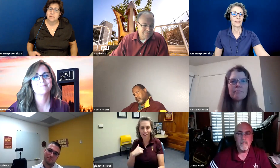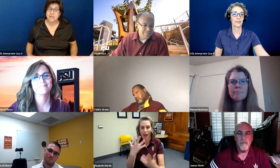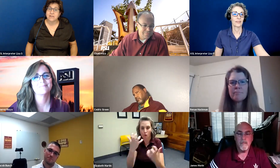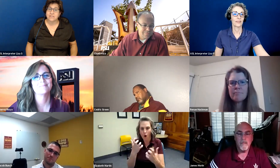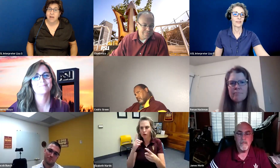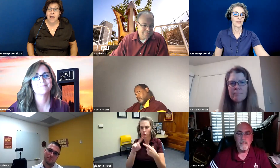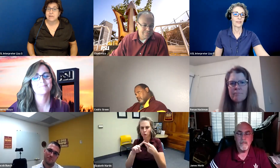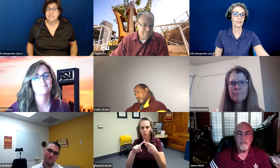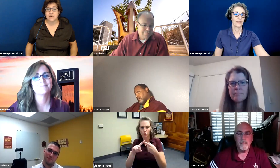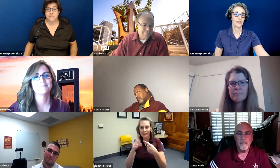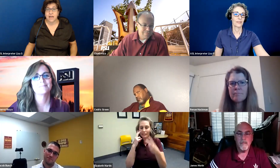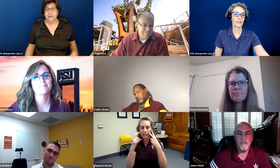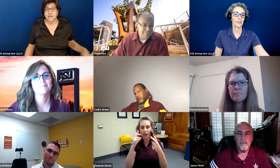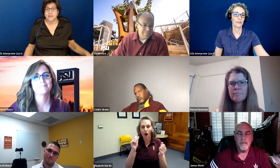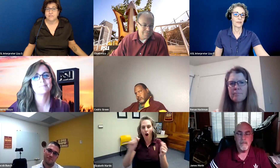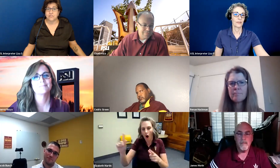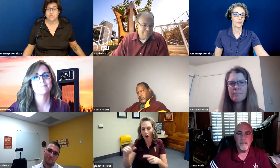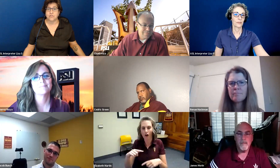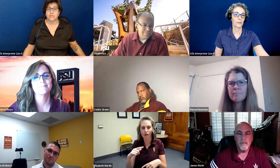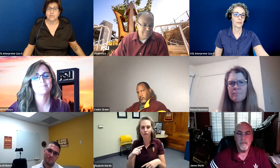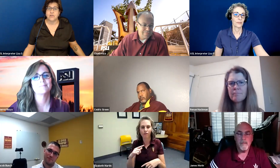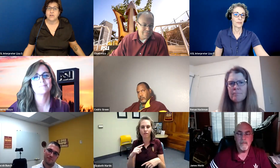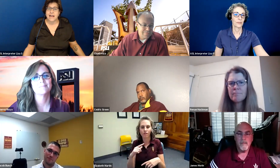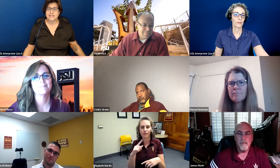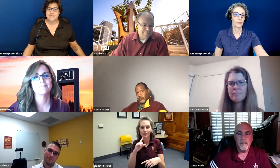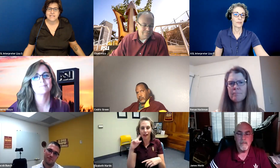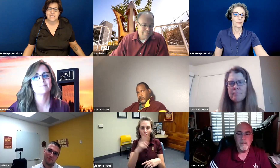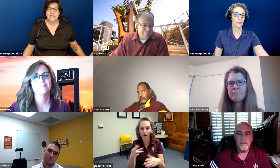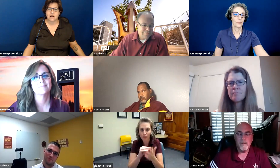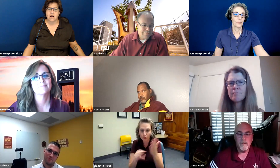Because I myself as a deaf student, I see...